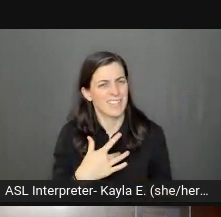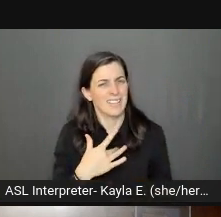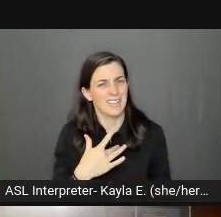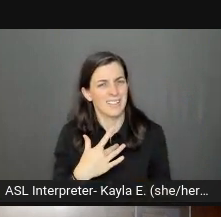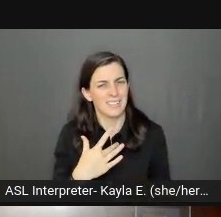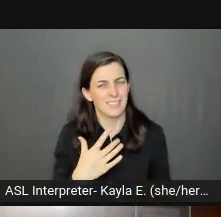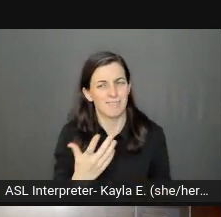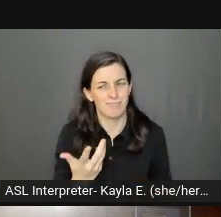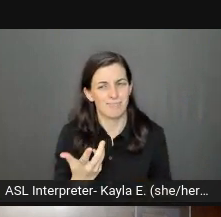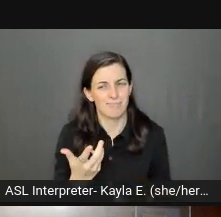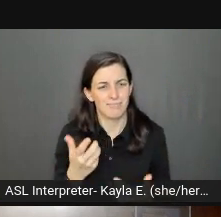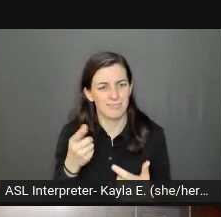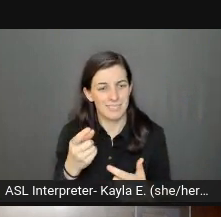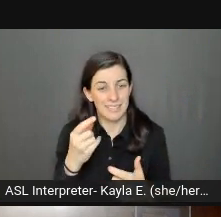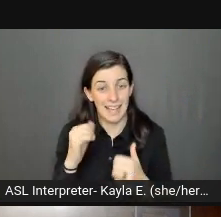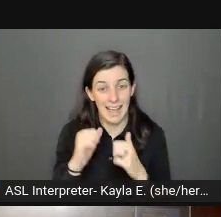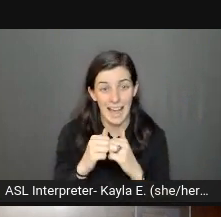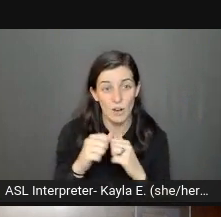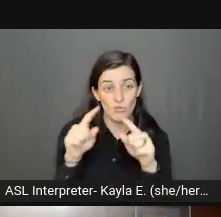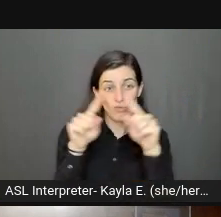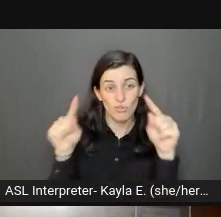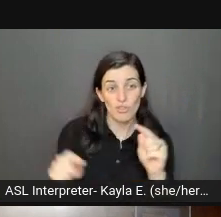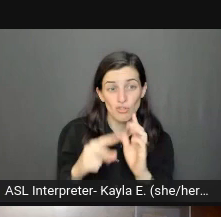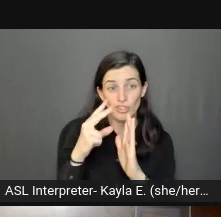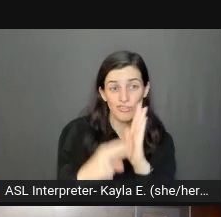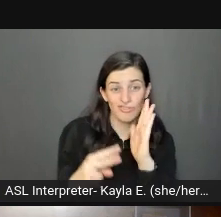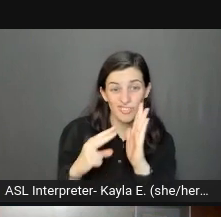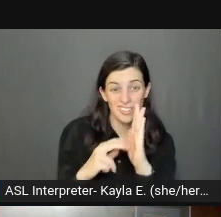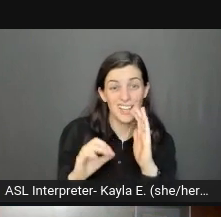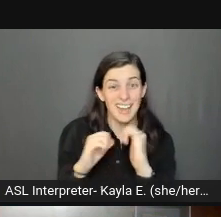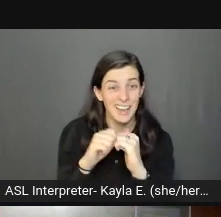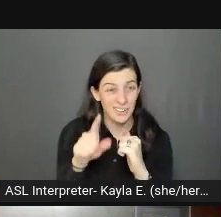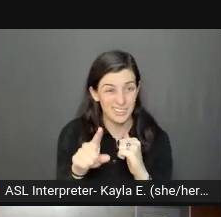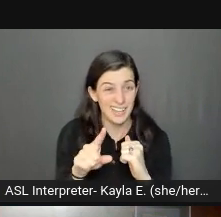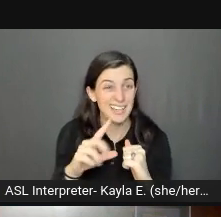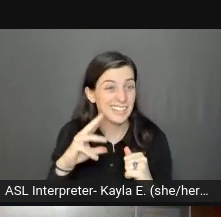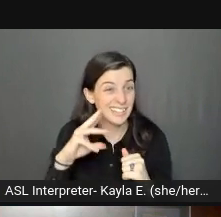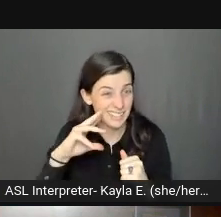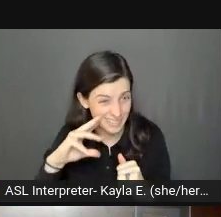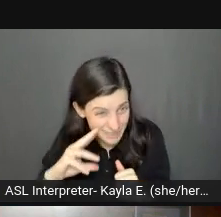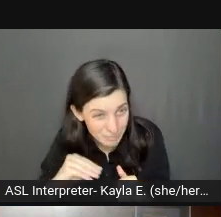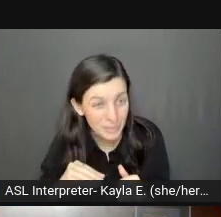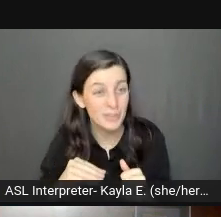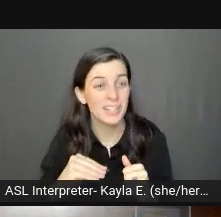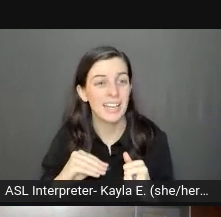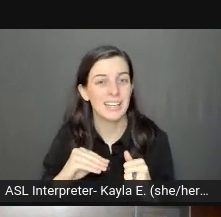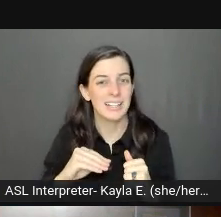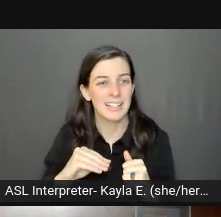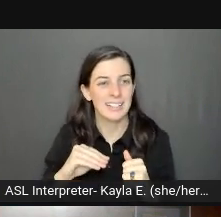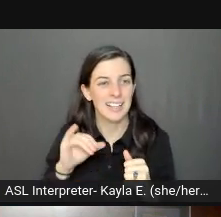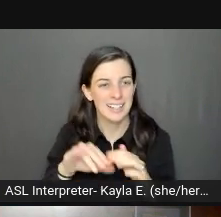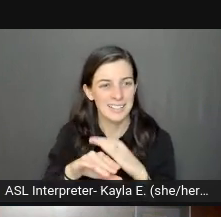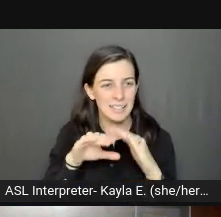especially screen users actually experience accessibility in everyday lives.